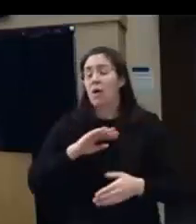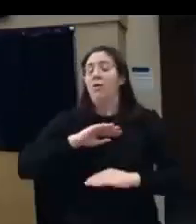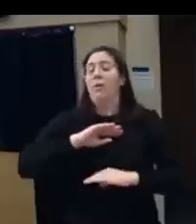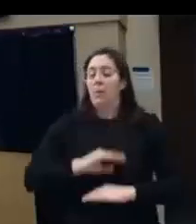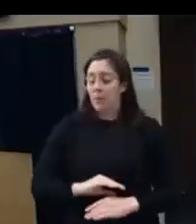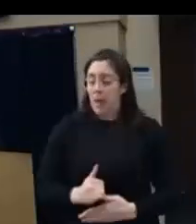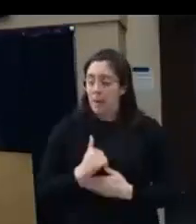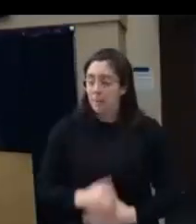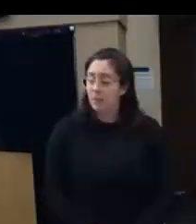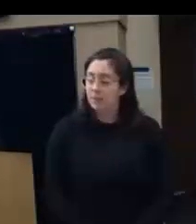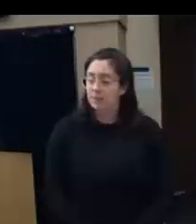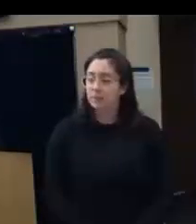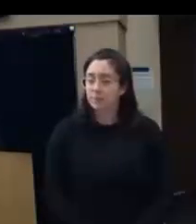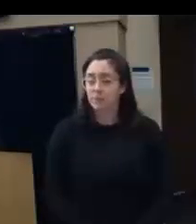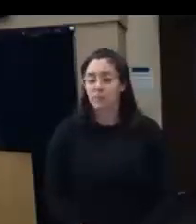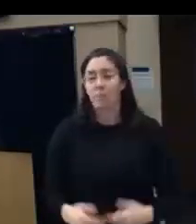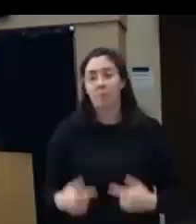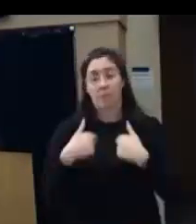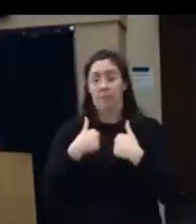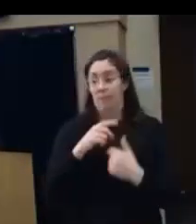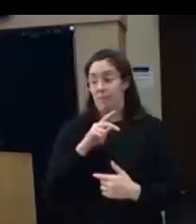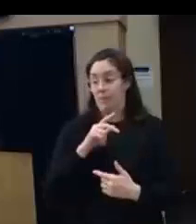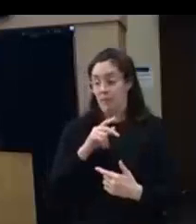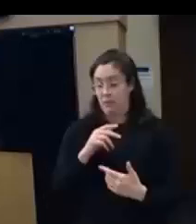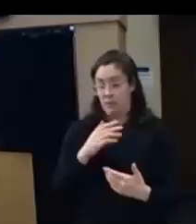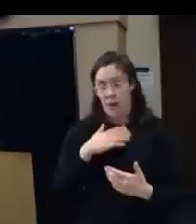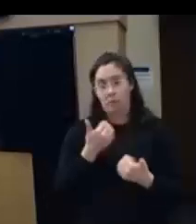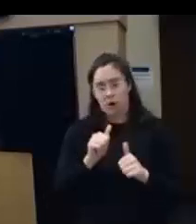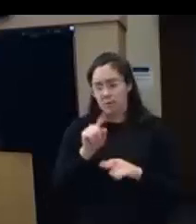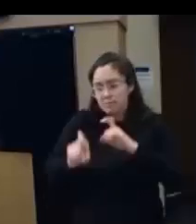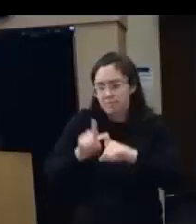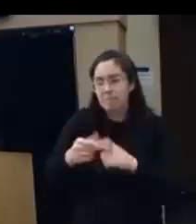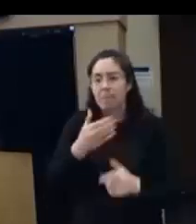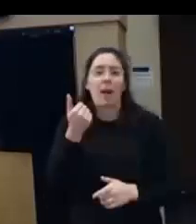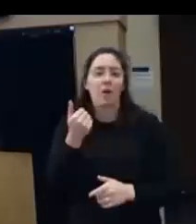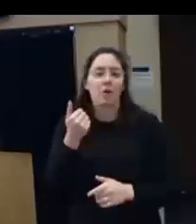so I would say that I have done a better job asking about this in the past five years so